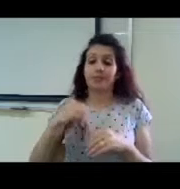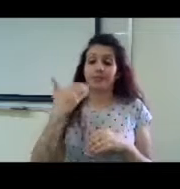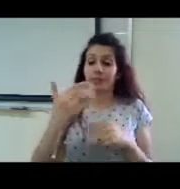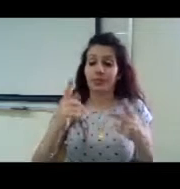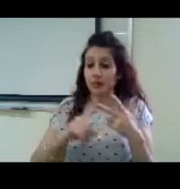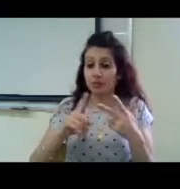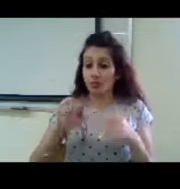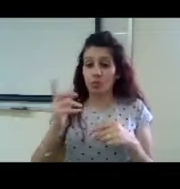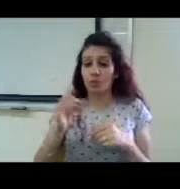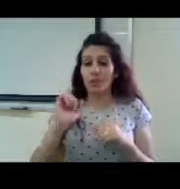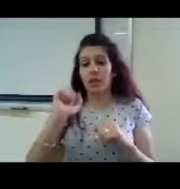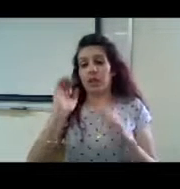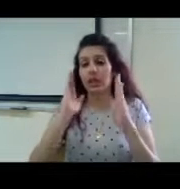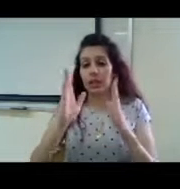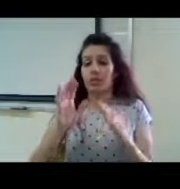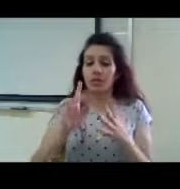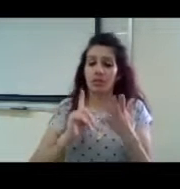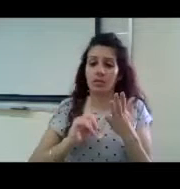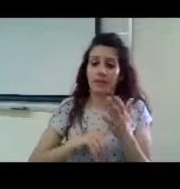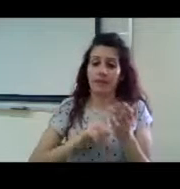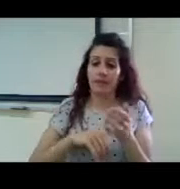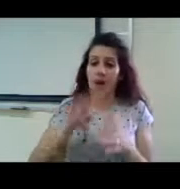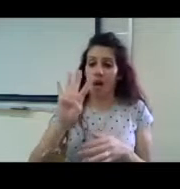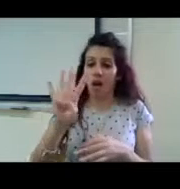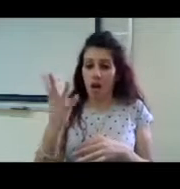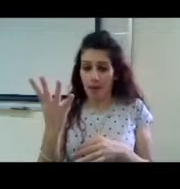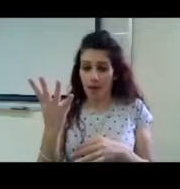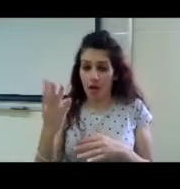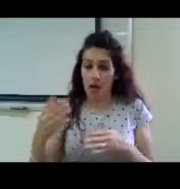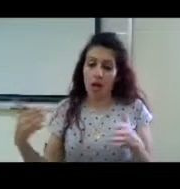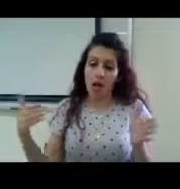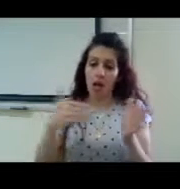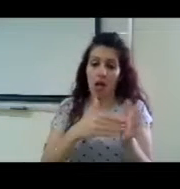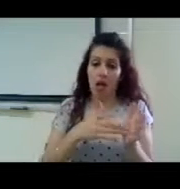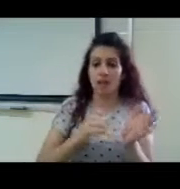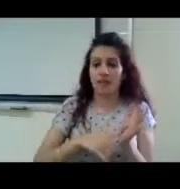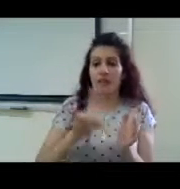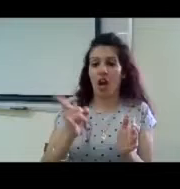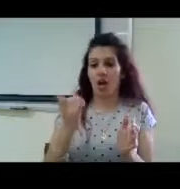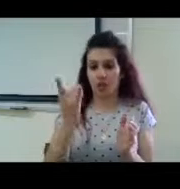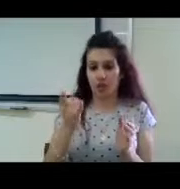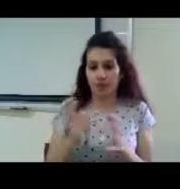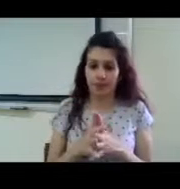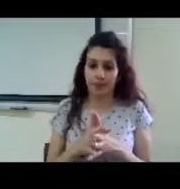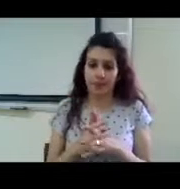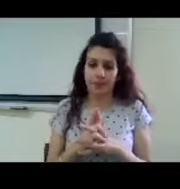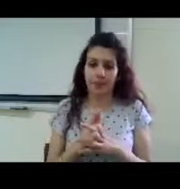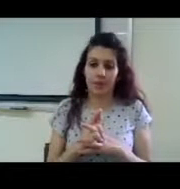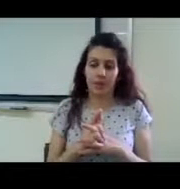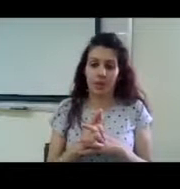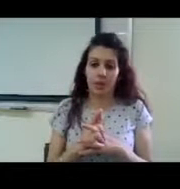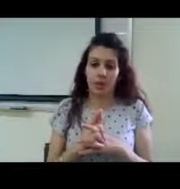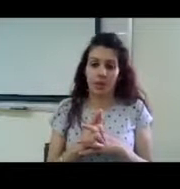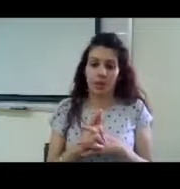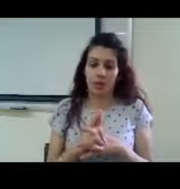the UK at Margaret - of Arabiya illa-allah she and SSE woman tumour